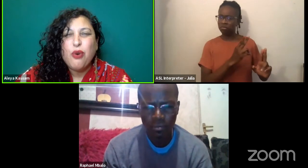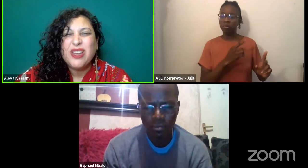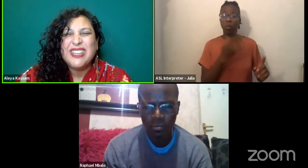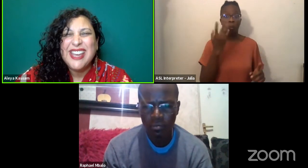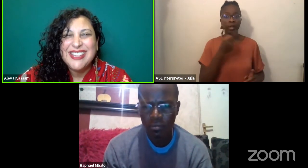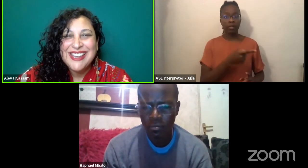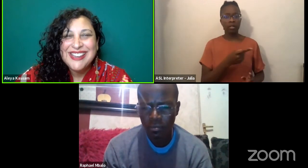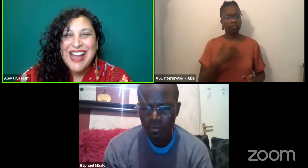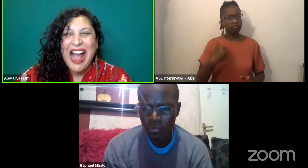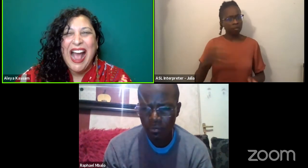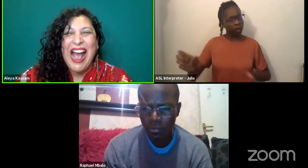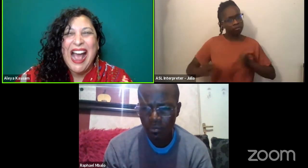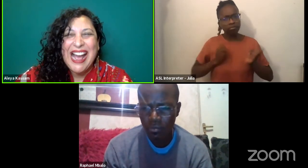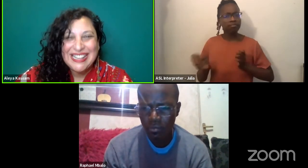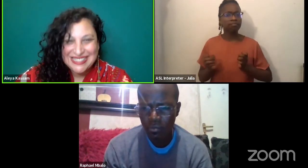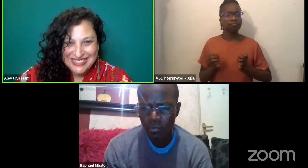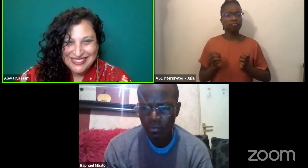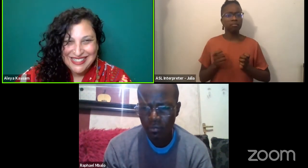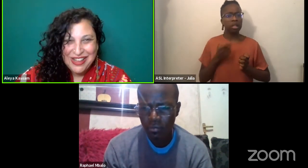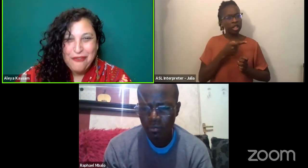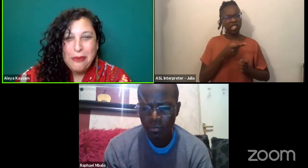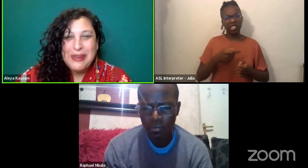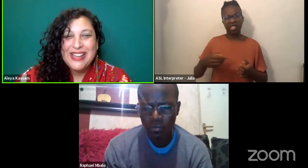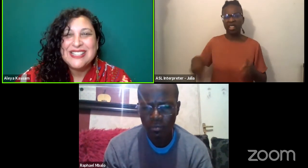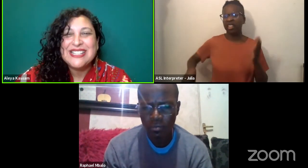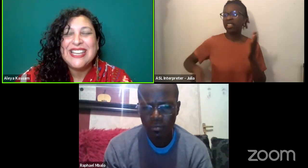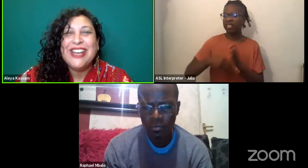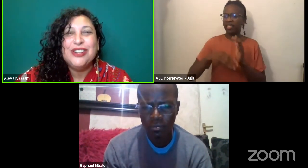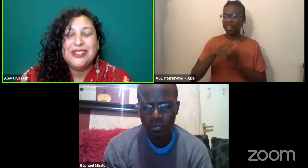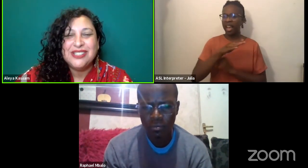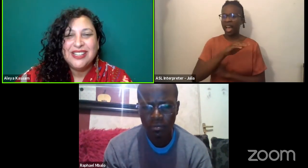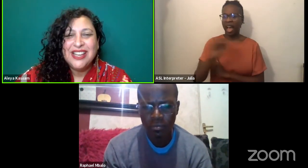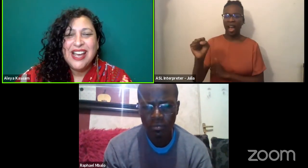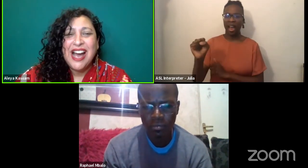for kicking ass for being skilled.